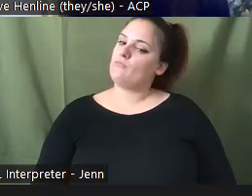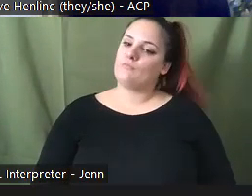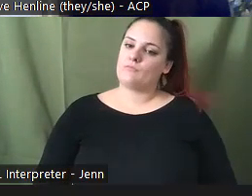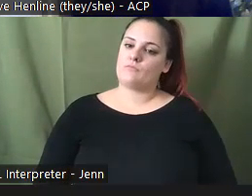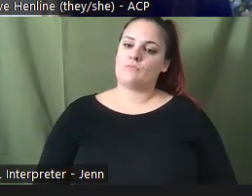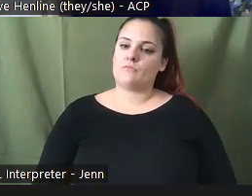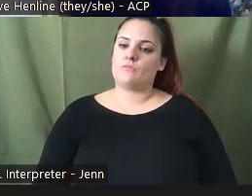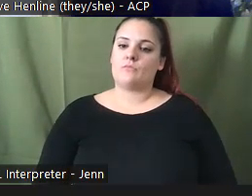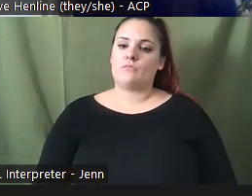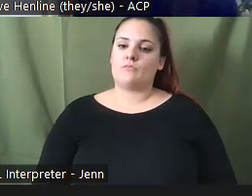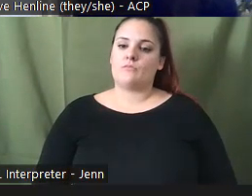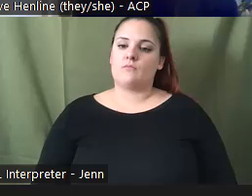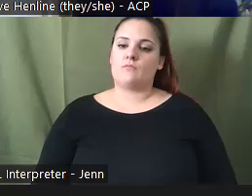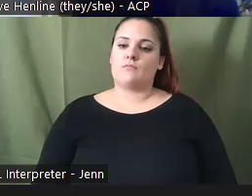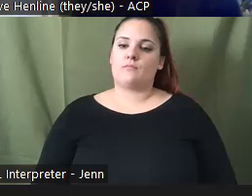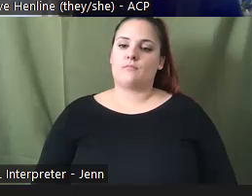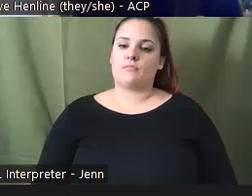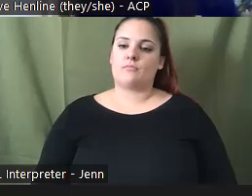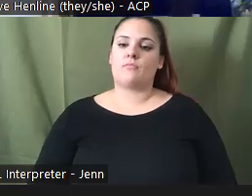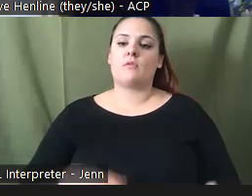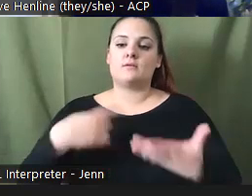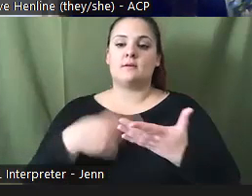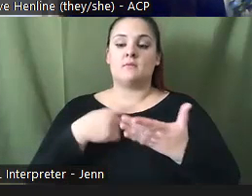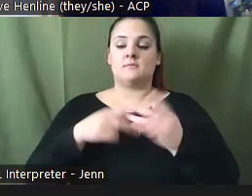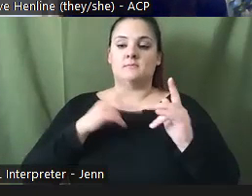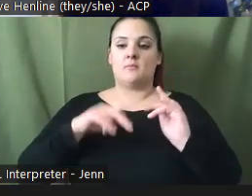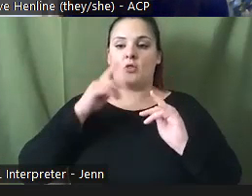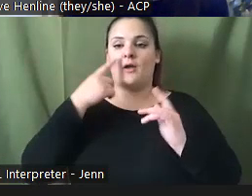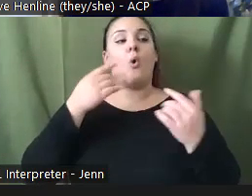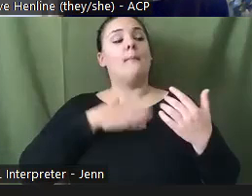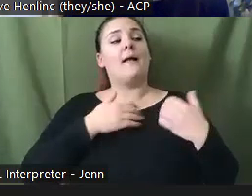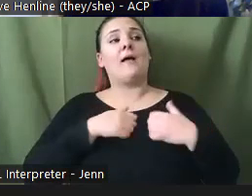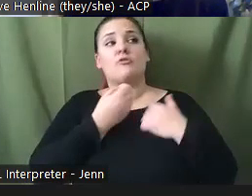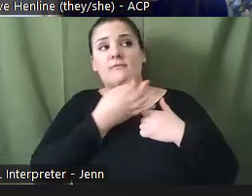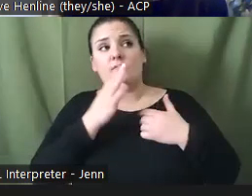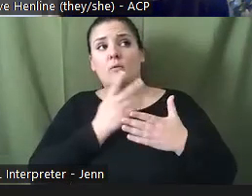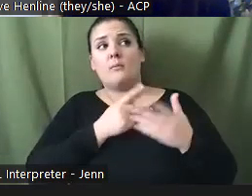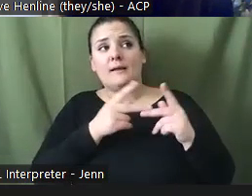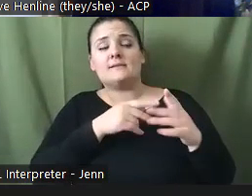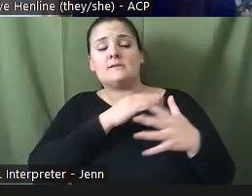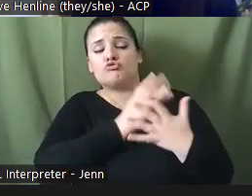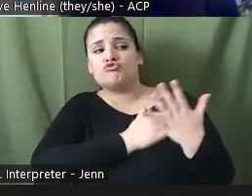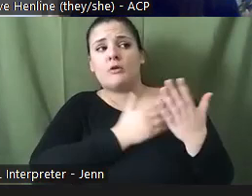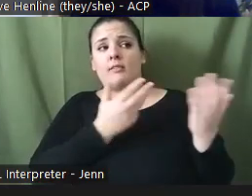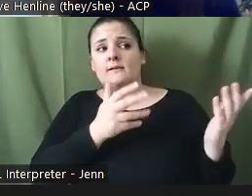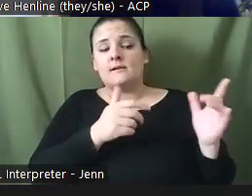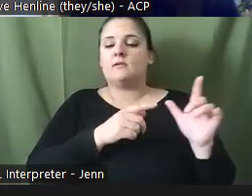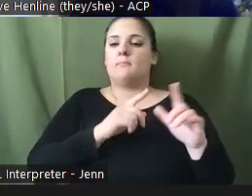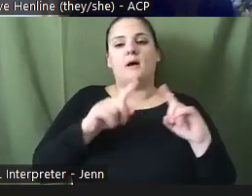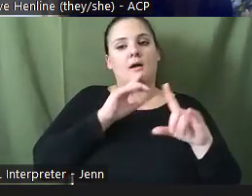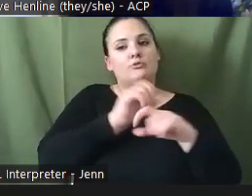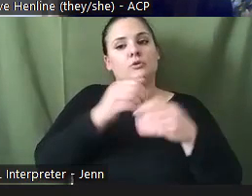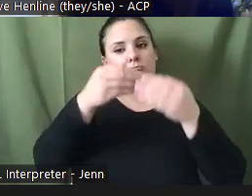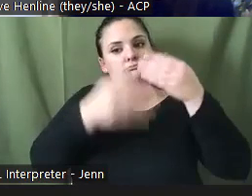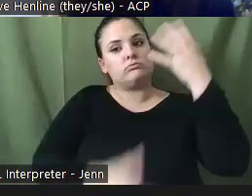expansively about where their address could be. Once somebody is enrolled as a program